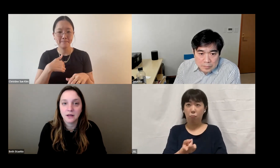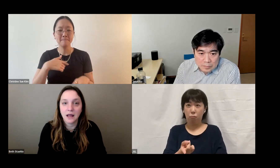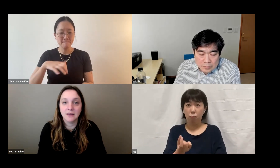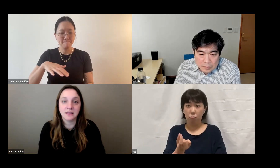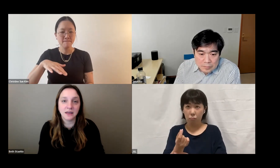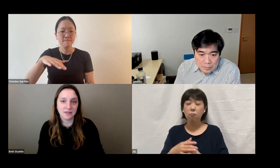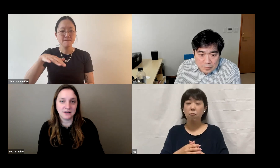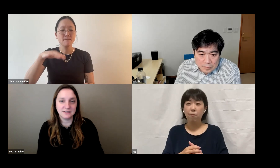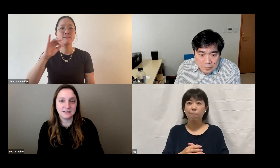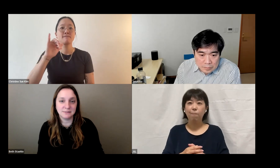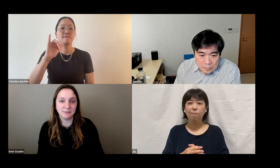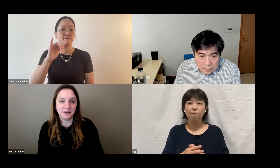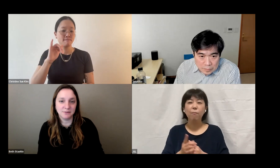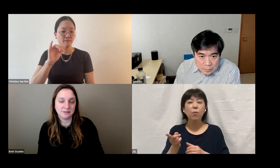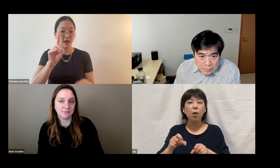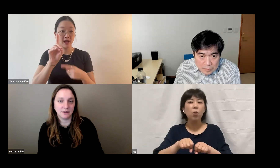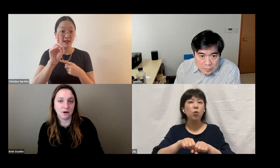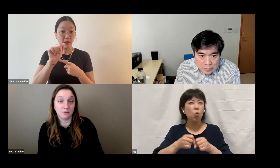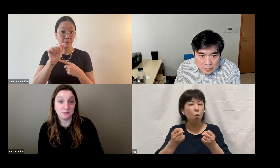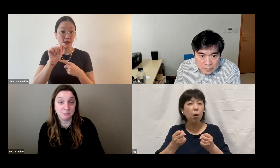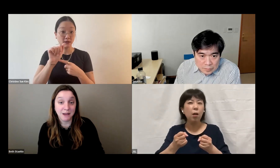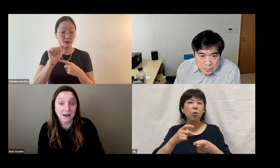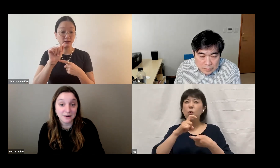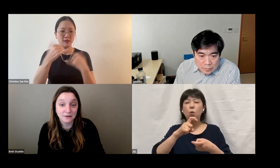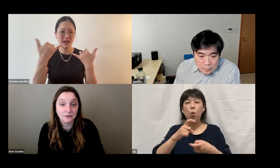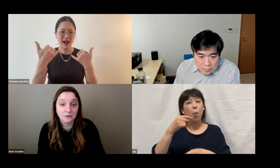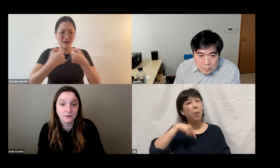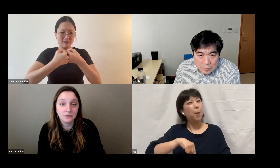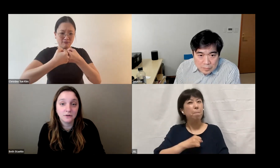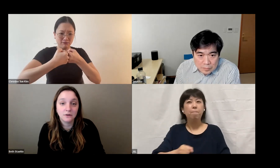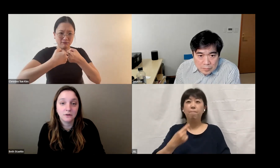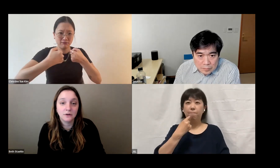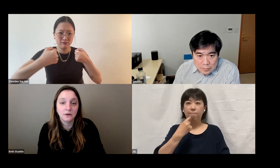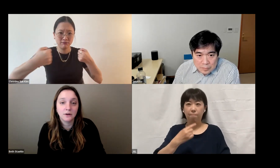and feeling that disability was something almost bad.